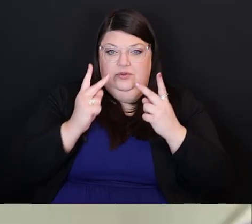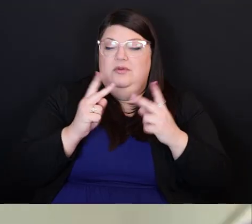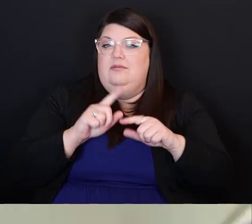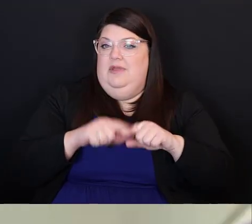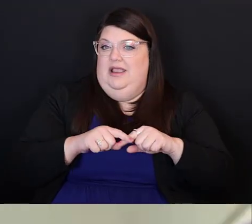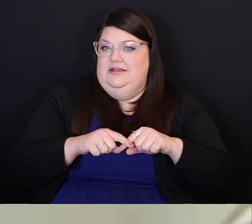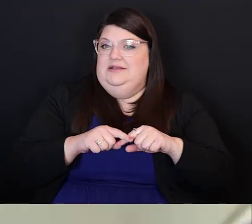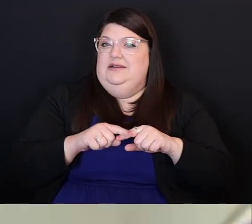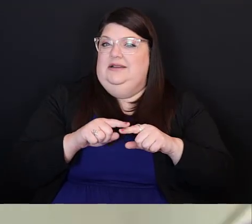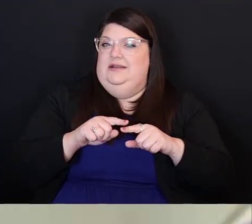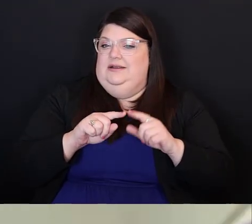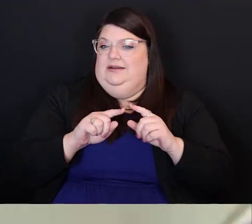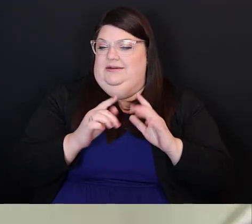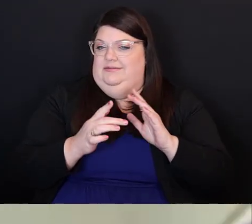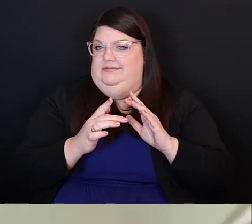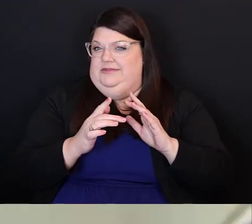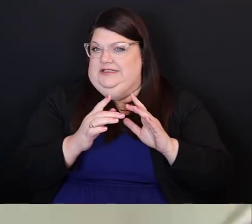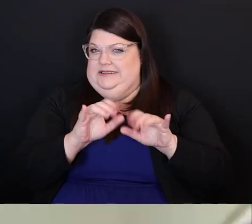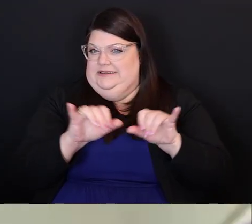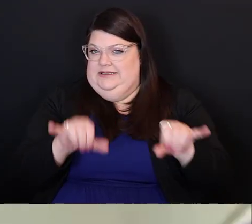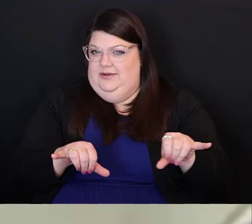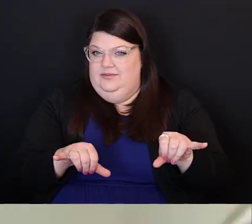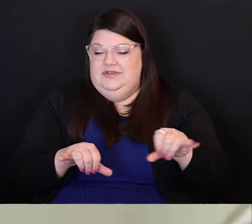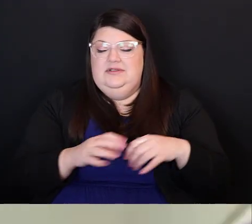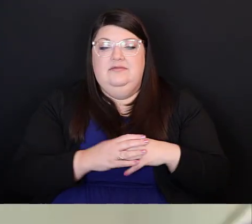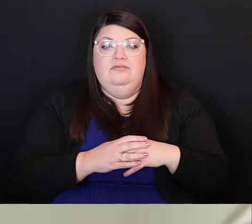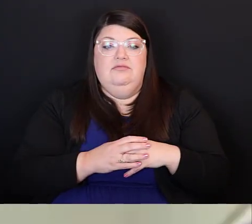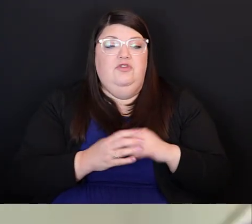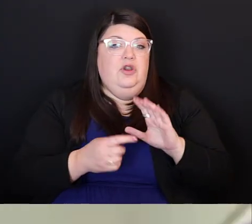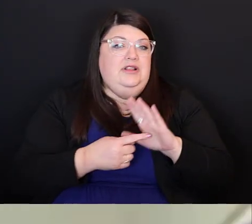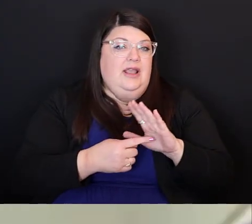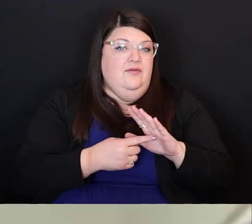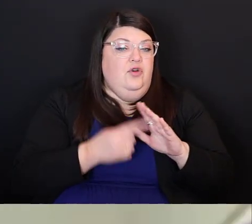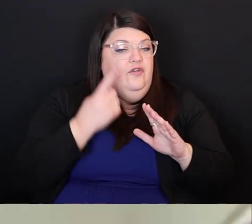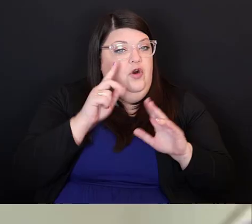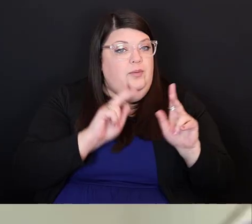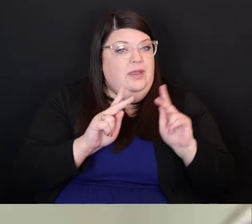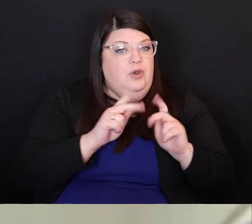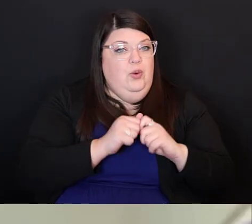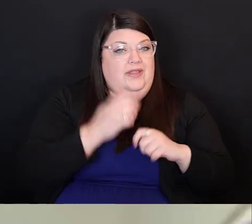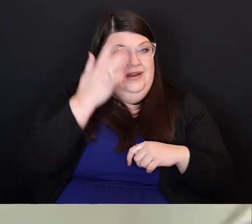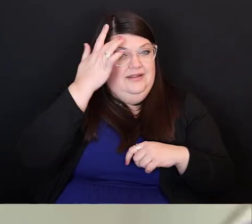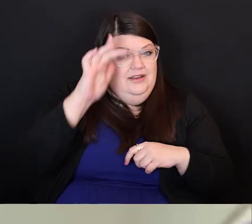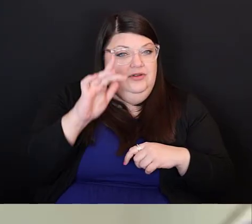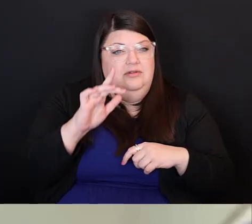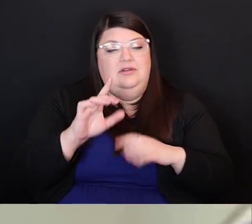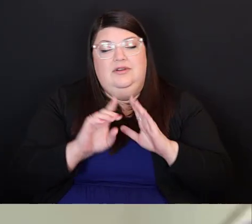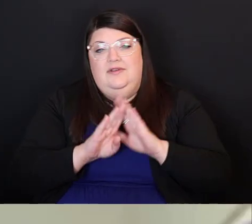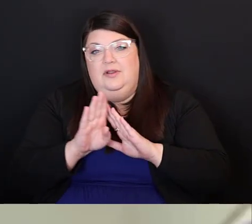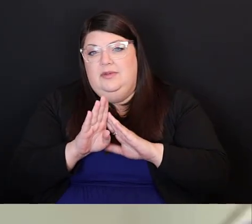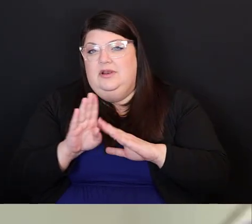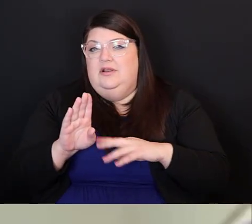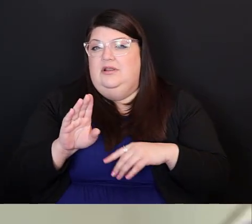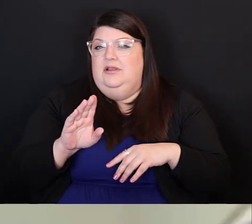There are versions for individuals with intellectual and developmental disabilities and other versions for people who are blind or low vision.